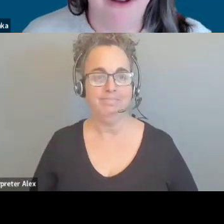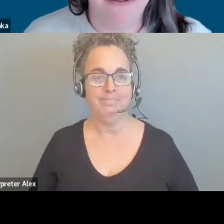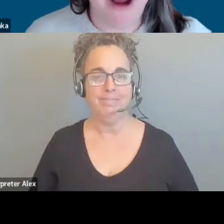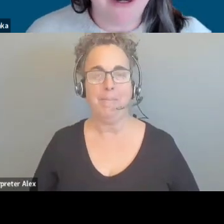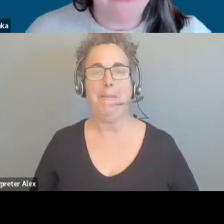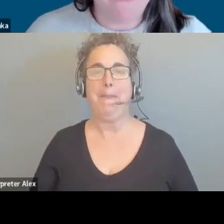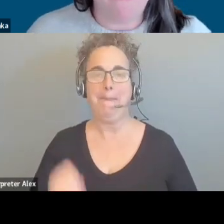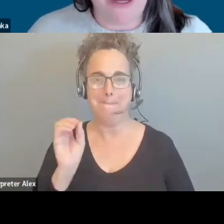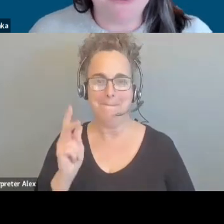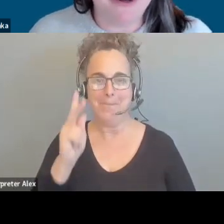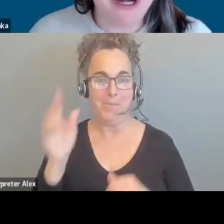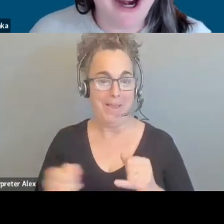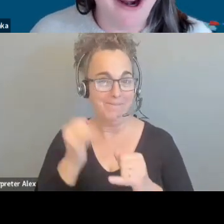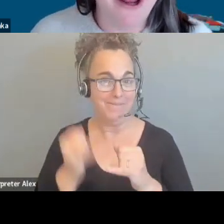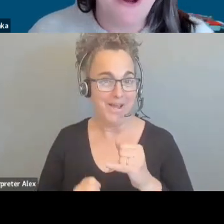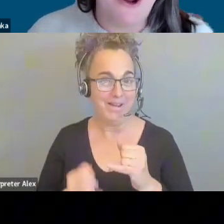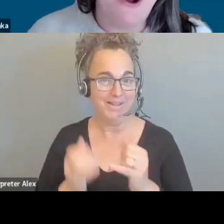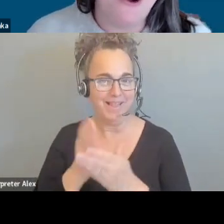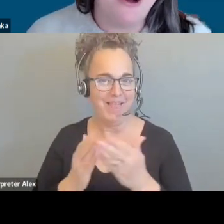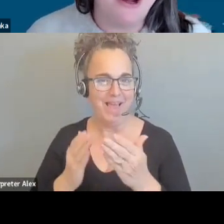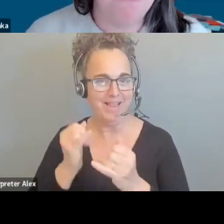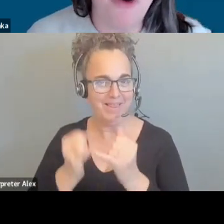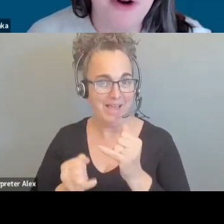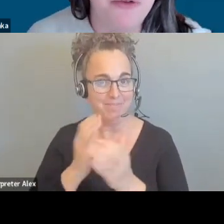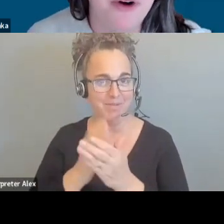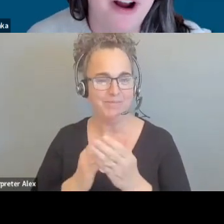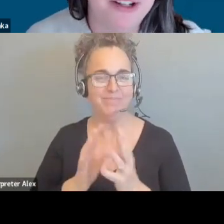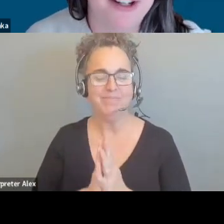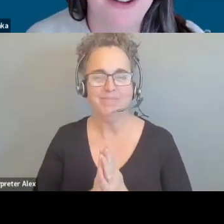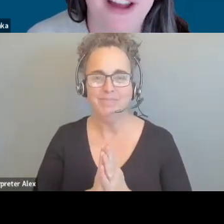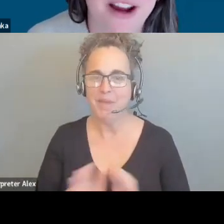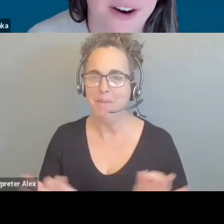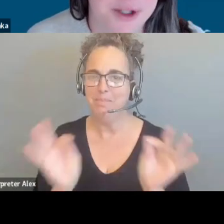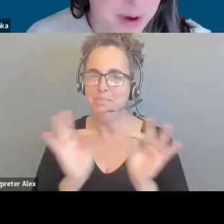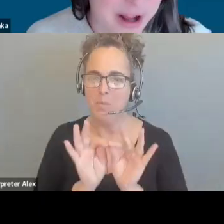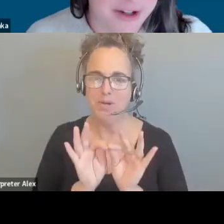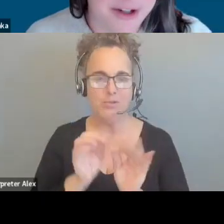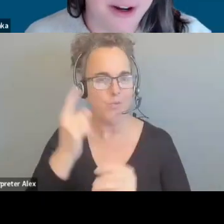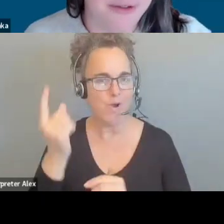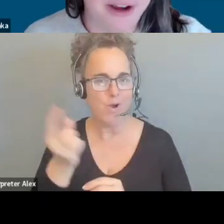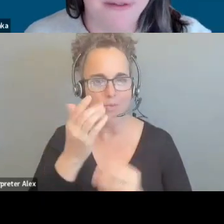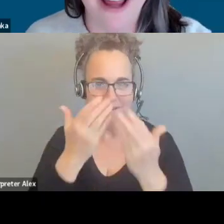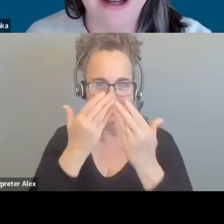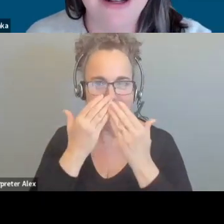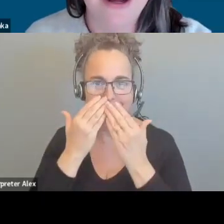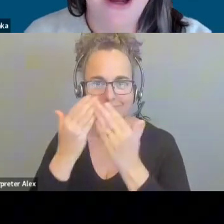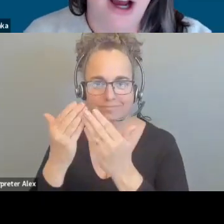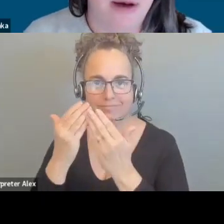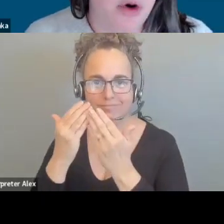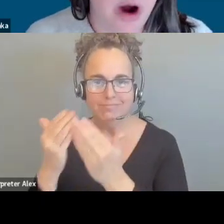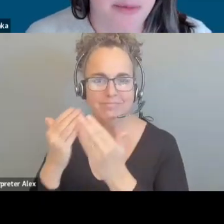Okay, and finally, the last one here, important for us to thank our sponsors of the event